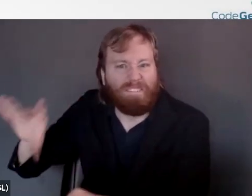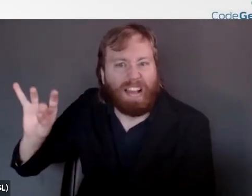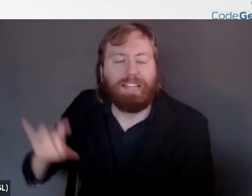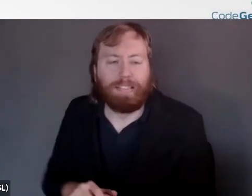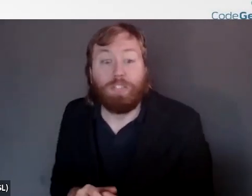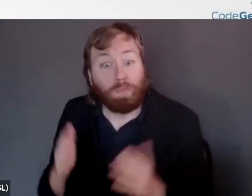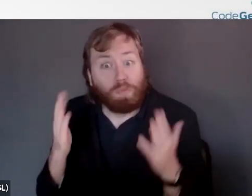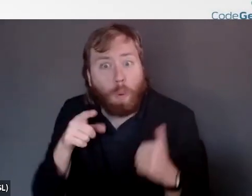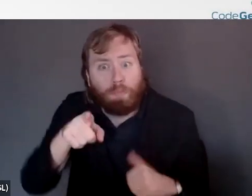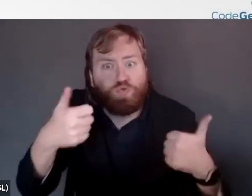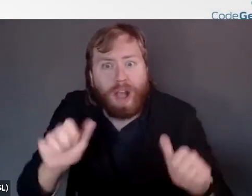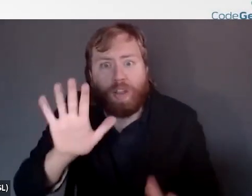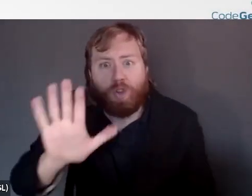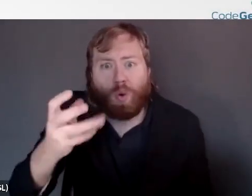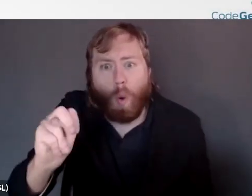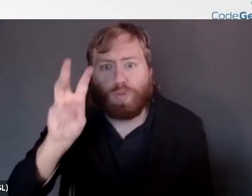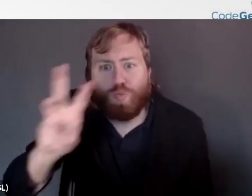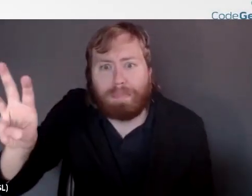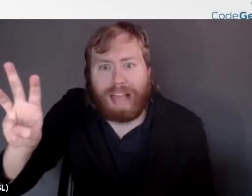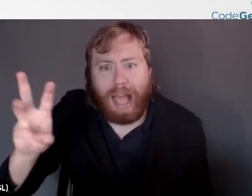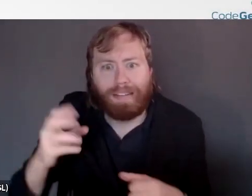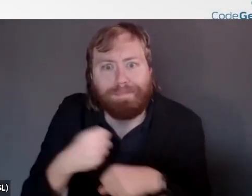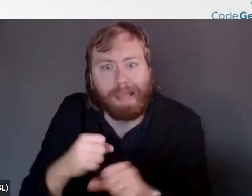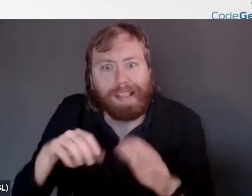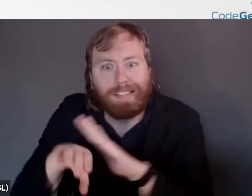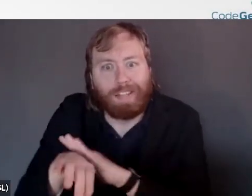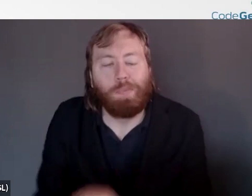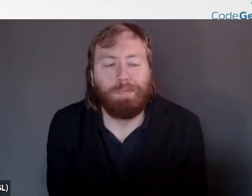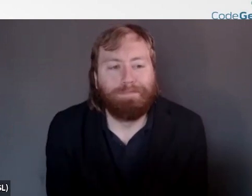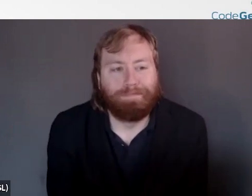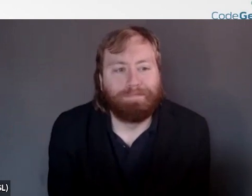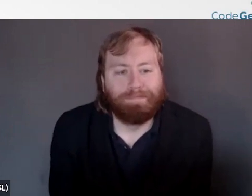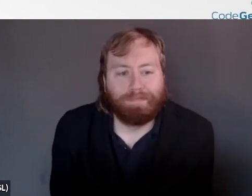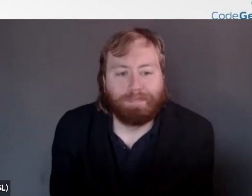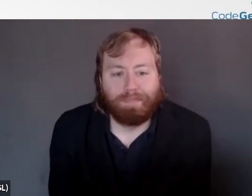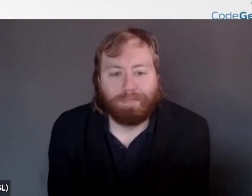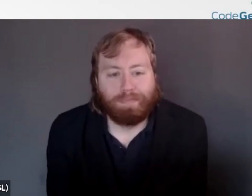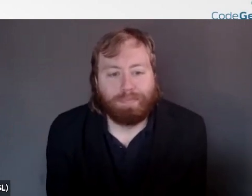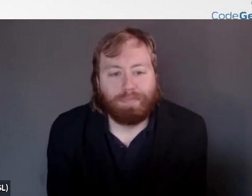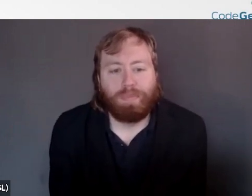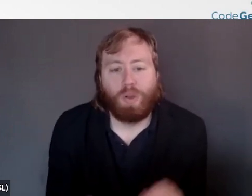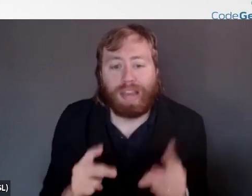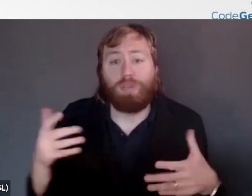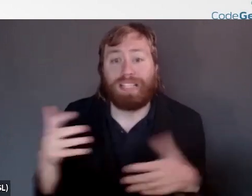Summarizing the links versus buttons concept, which I feel is very important, which is why I'm spending this time on it.